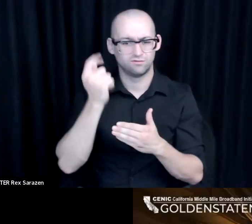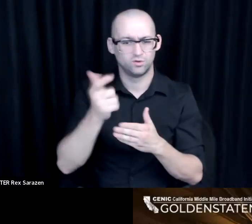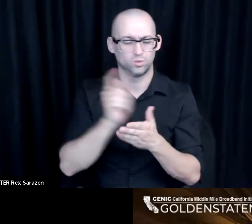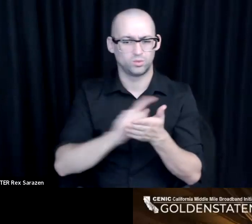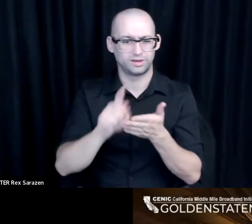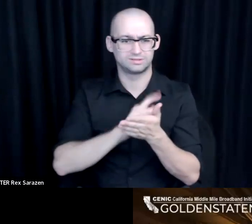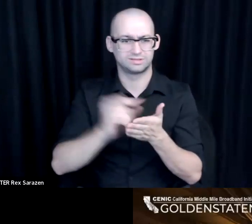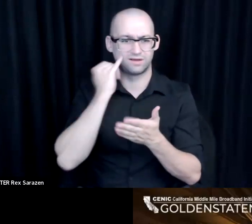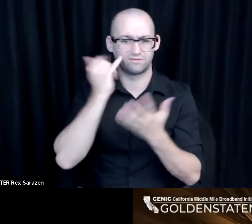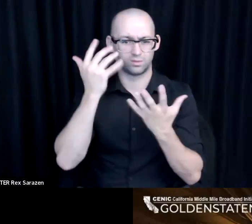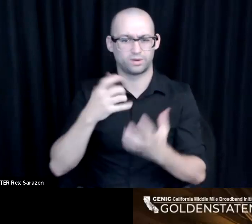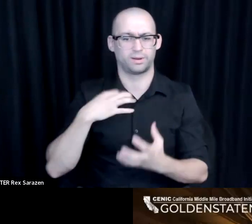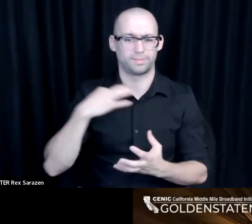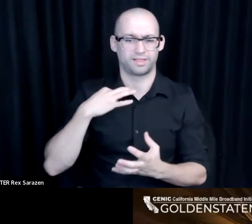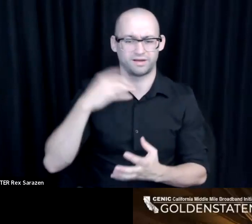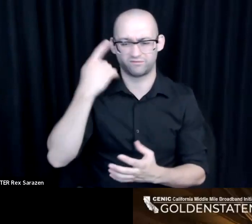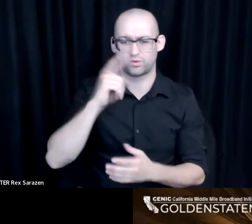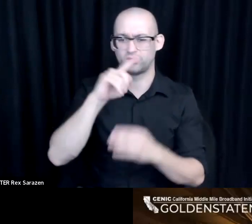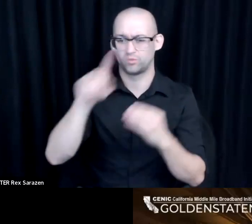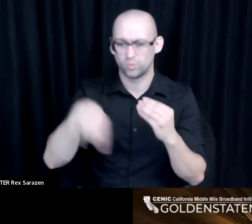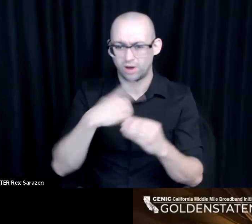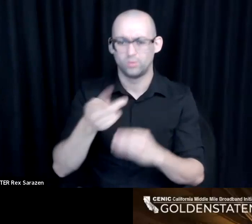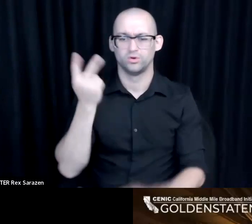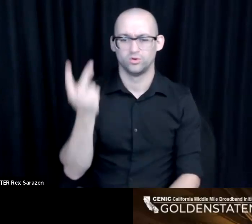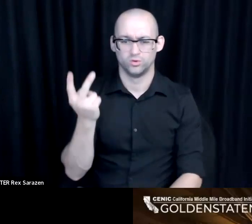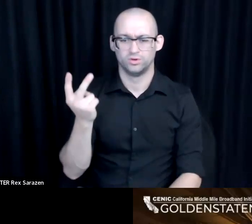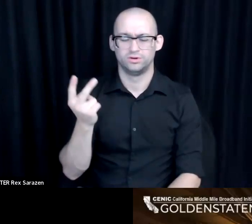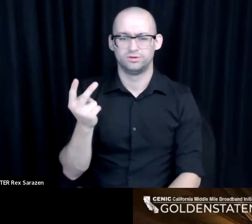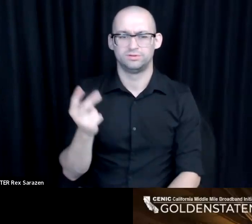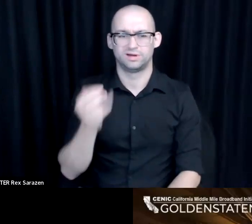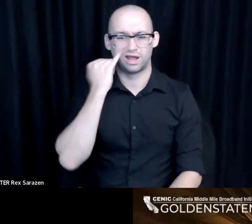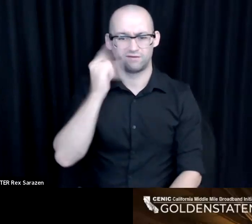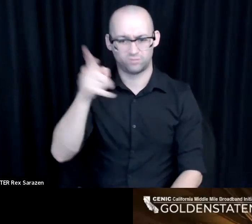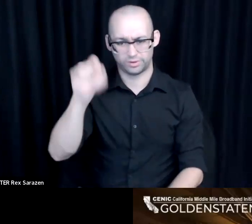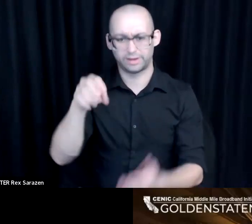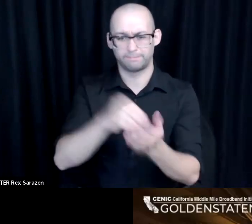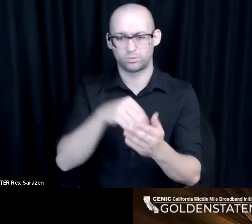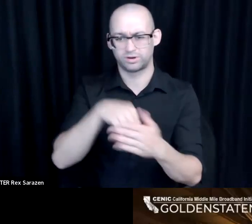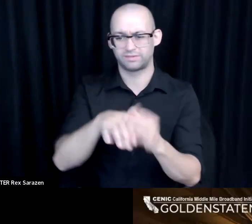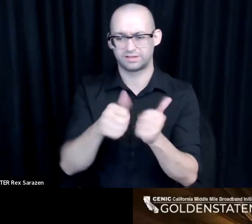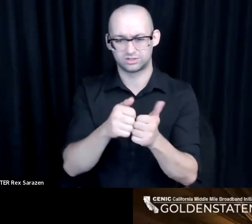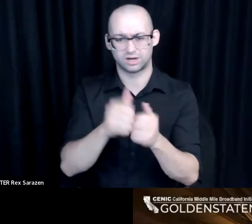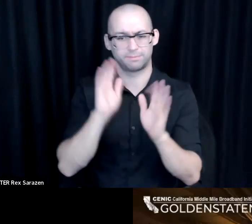for round 2. So if you could put that in the chat, that'd be wonderful for folks. Yeah. So you know,